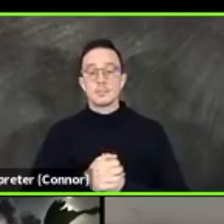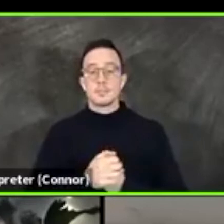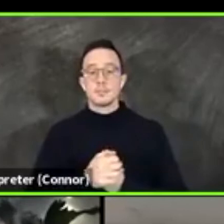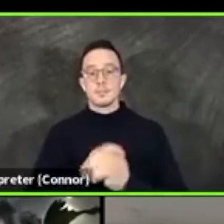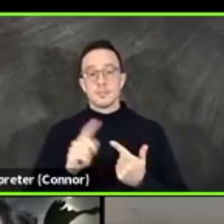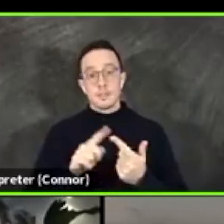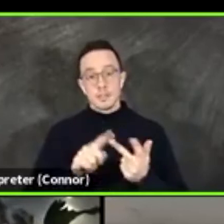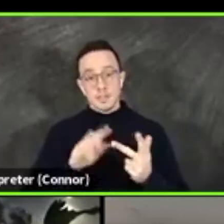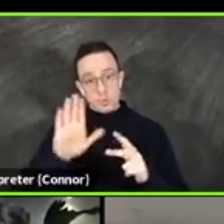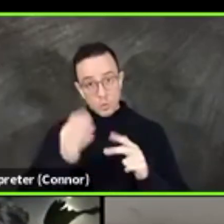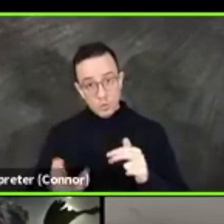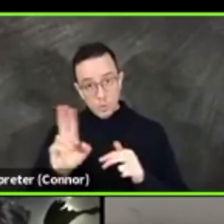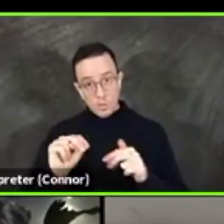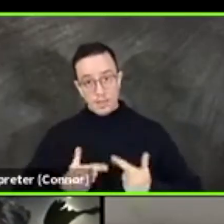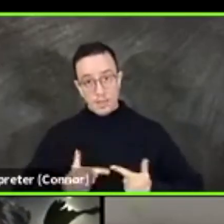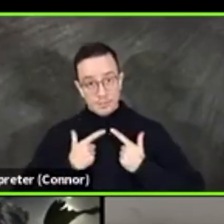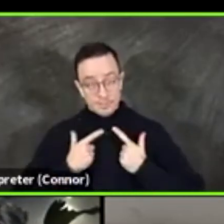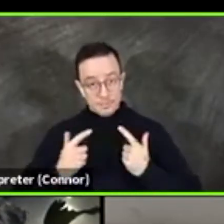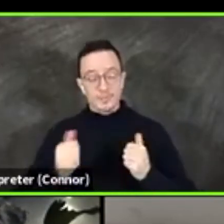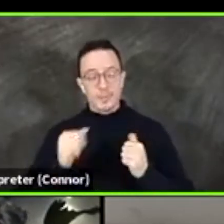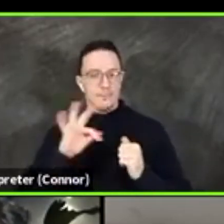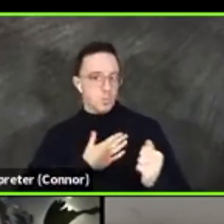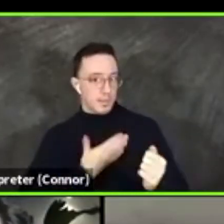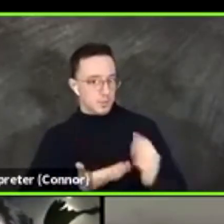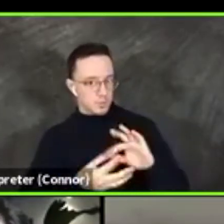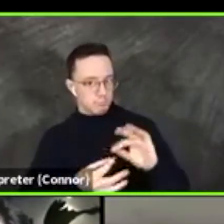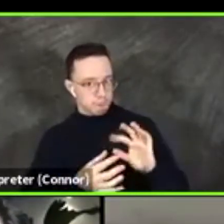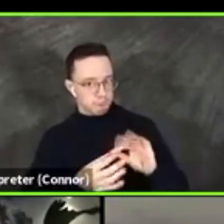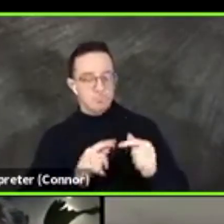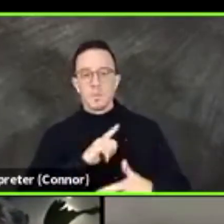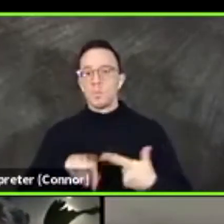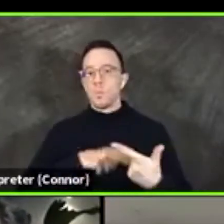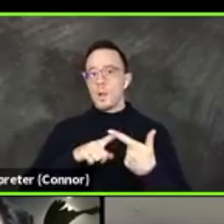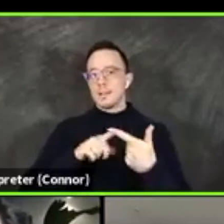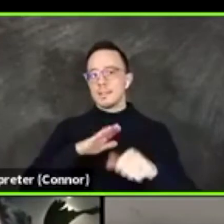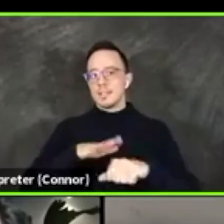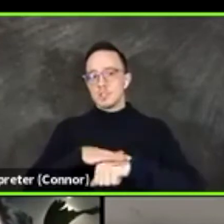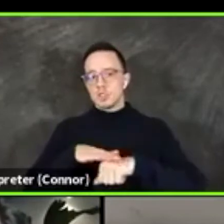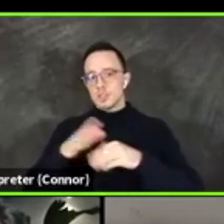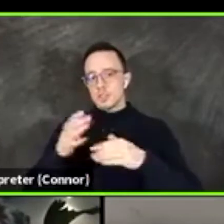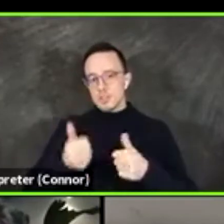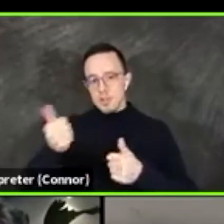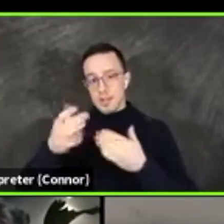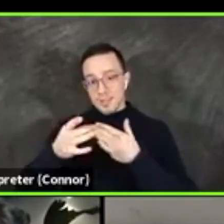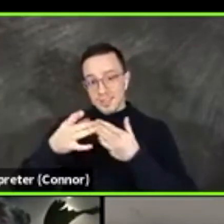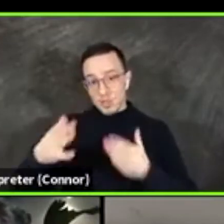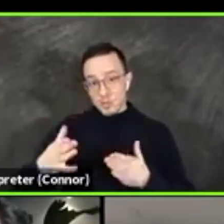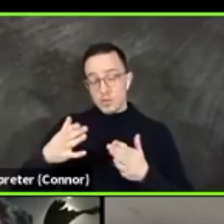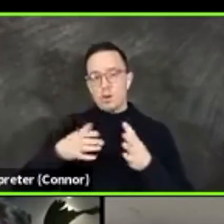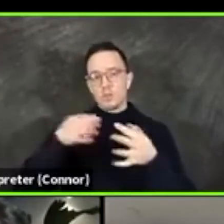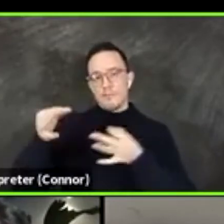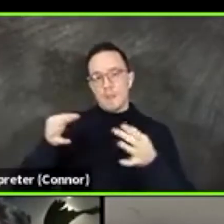WHEN INDIGENOUS LEADERSHIP IS DEFINED. AND, WHAT ARE SOME PROCESSES, YOU